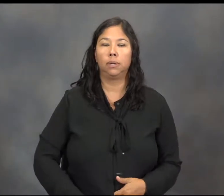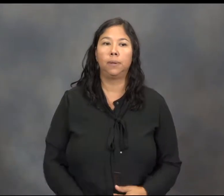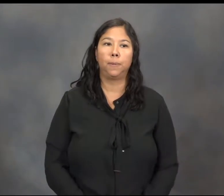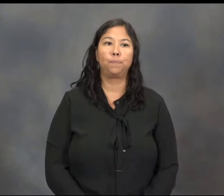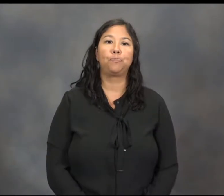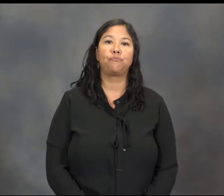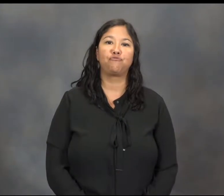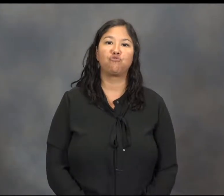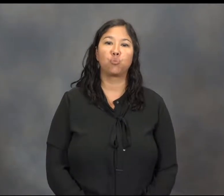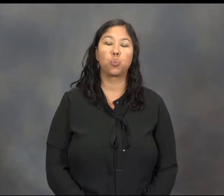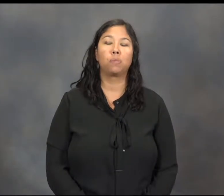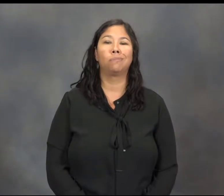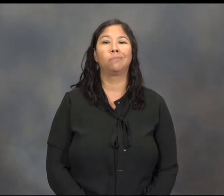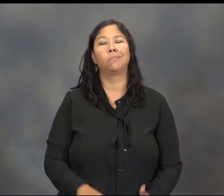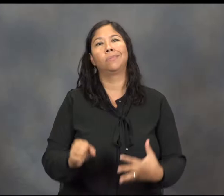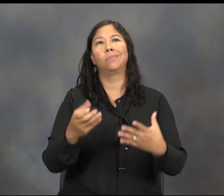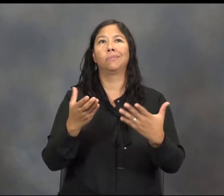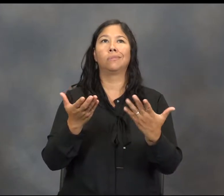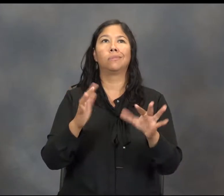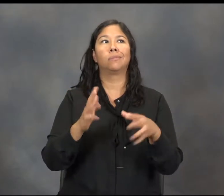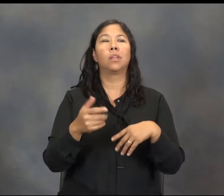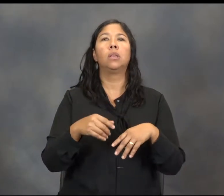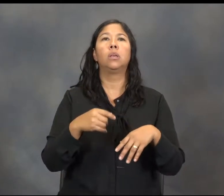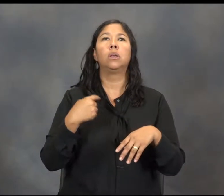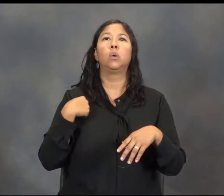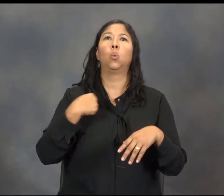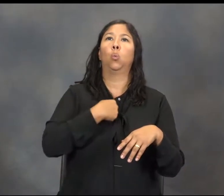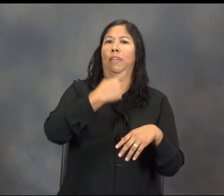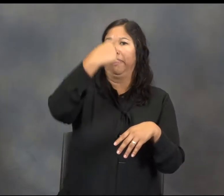On average, we believe that we save families and individuals